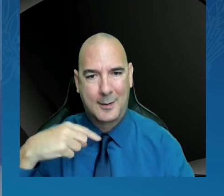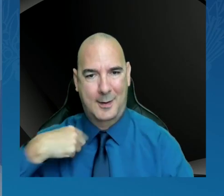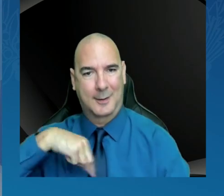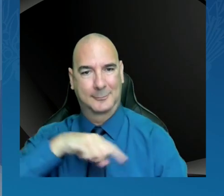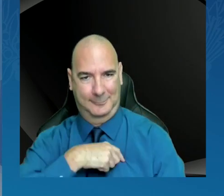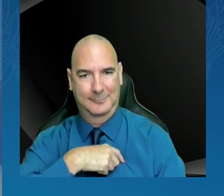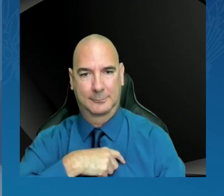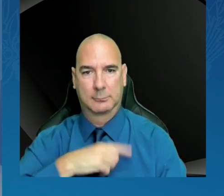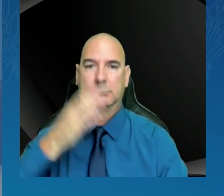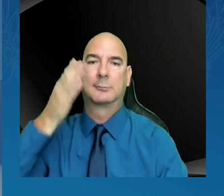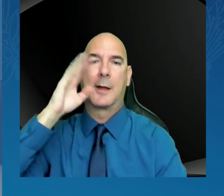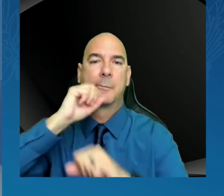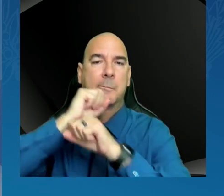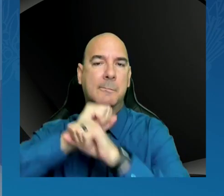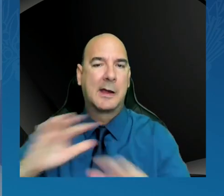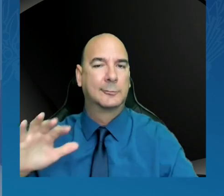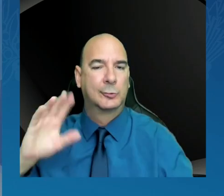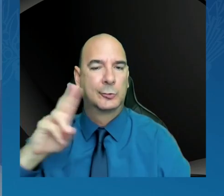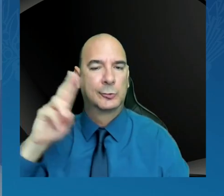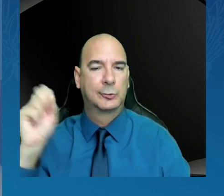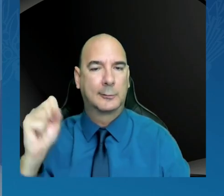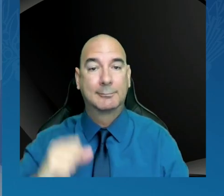Thank you all. Thank you.